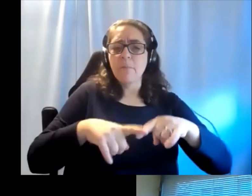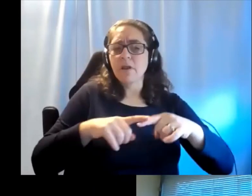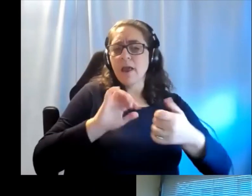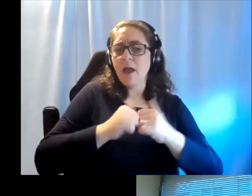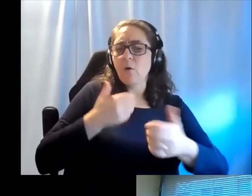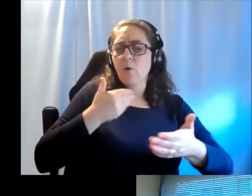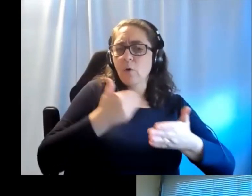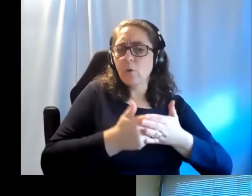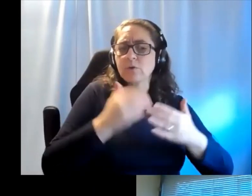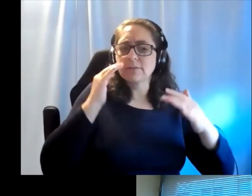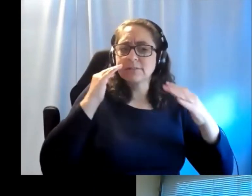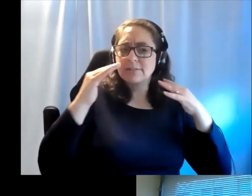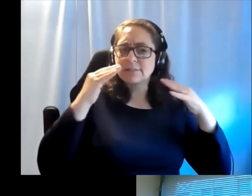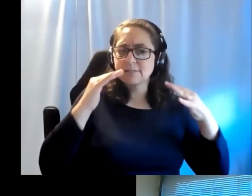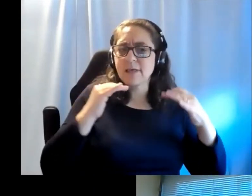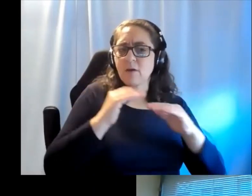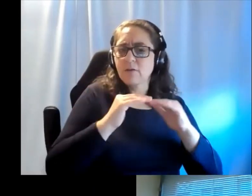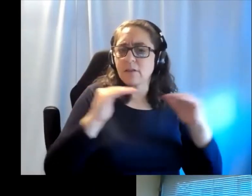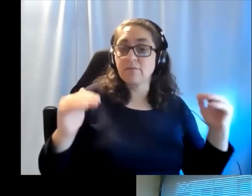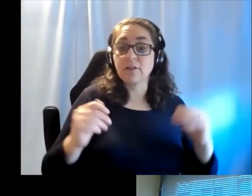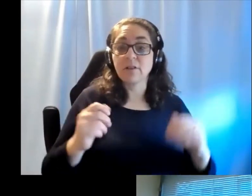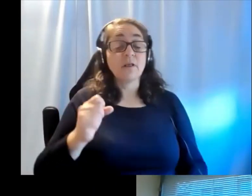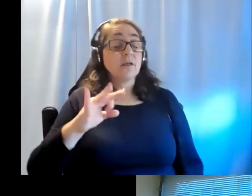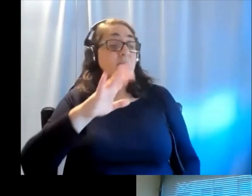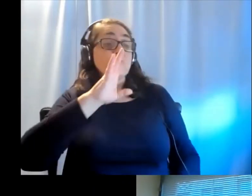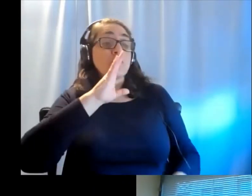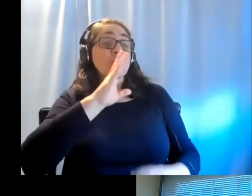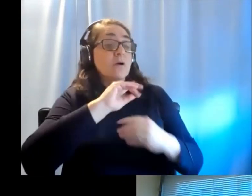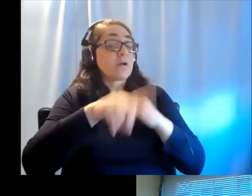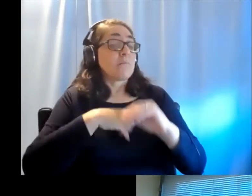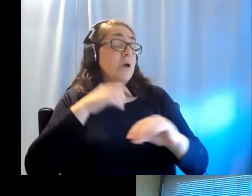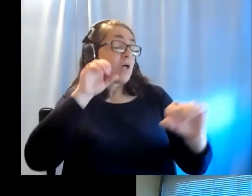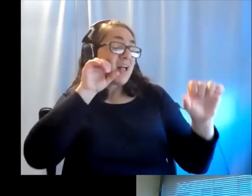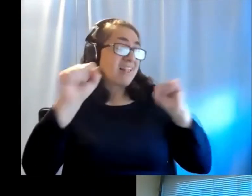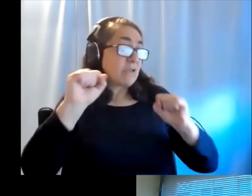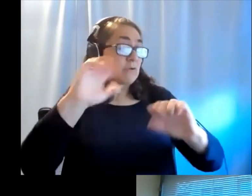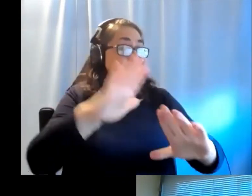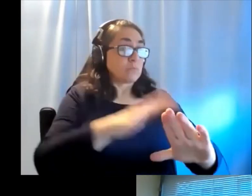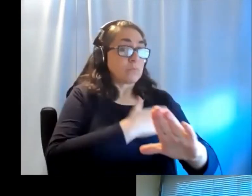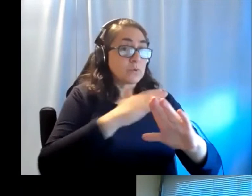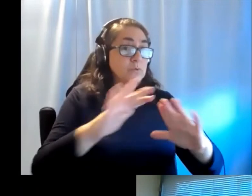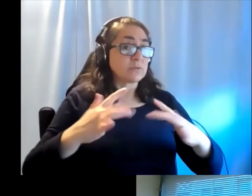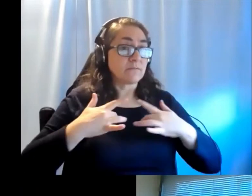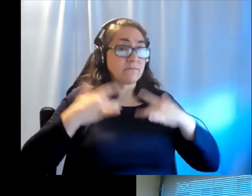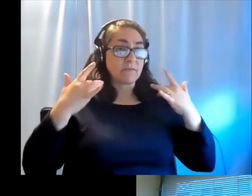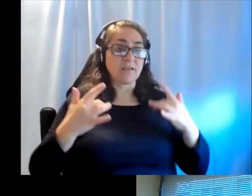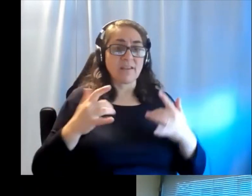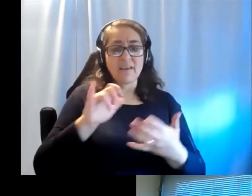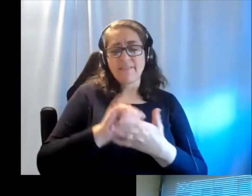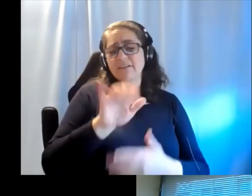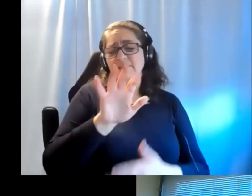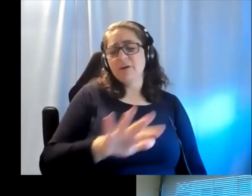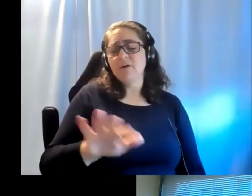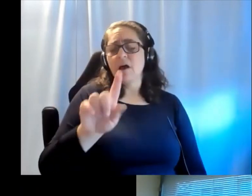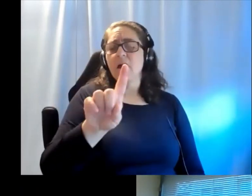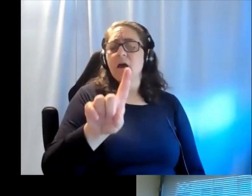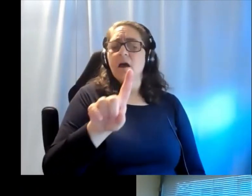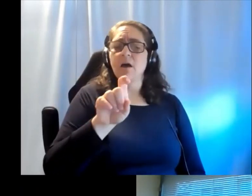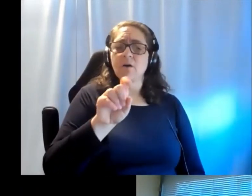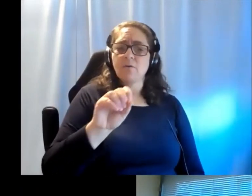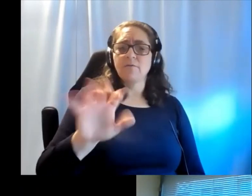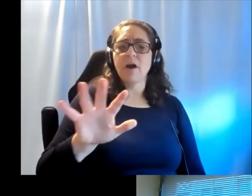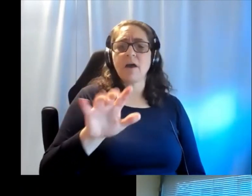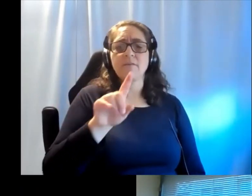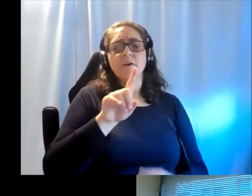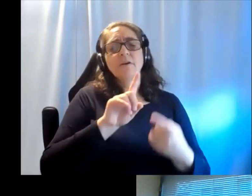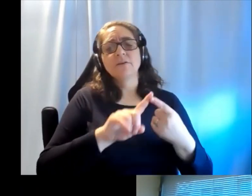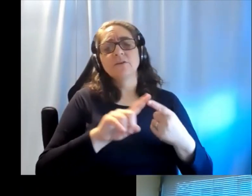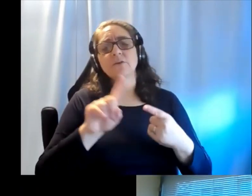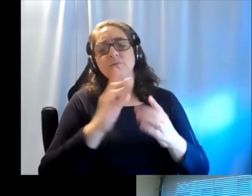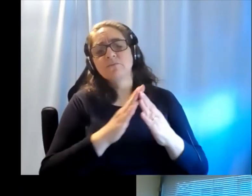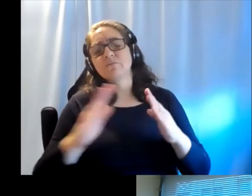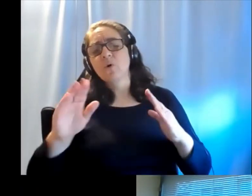If you are talking about a loud music event, your entire daily allowance can be reached